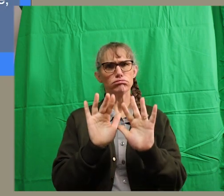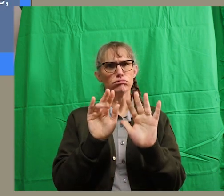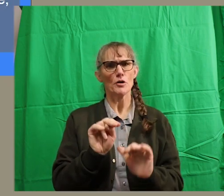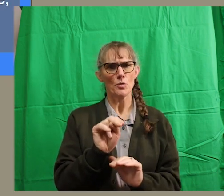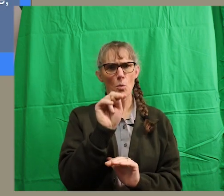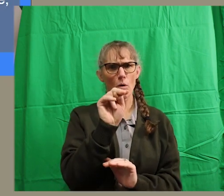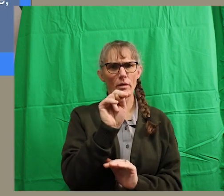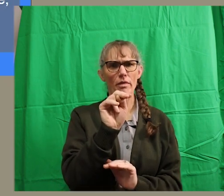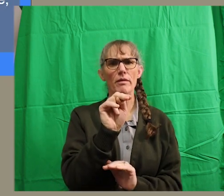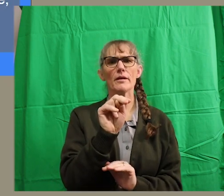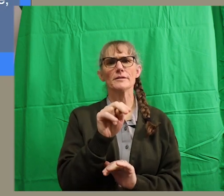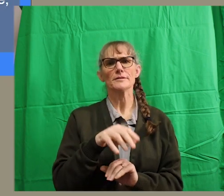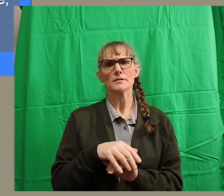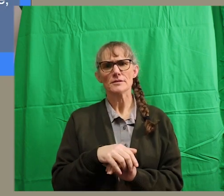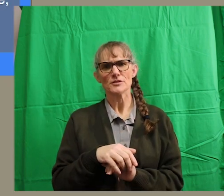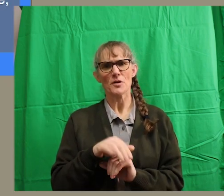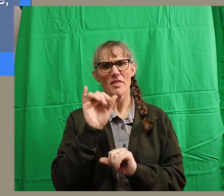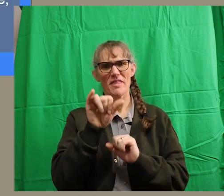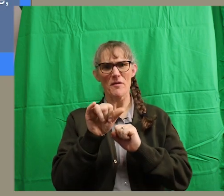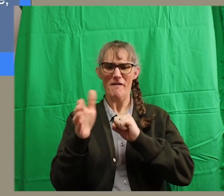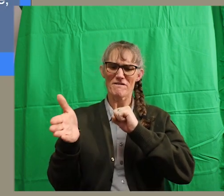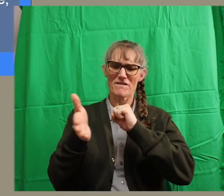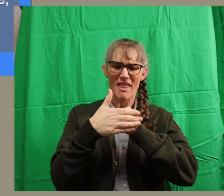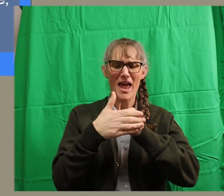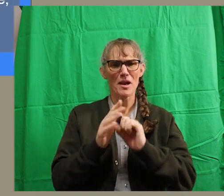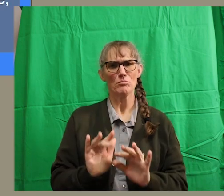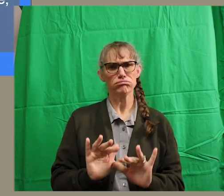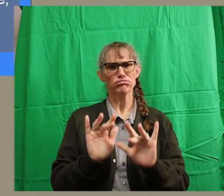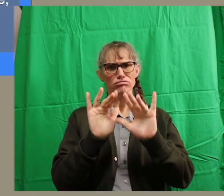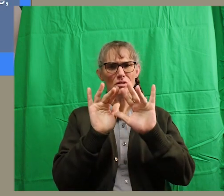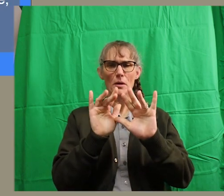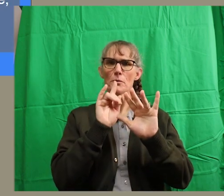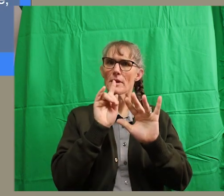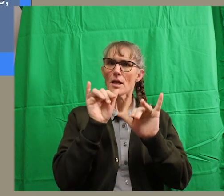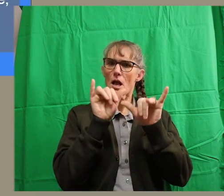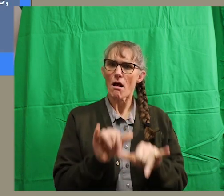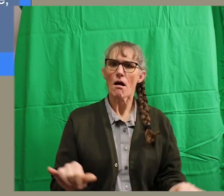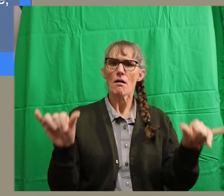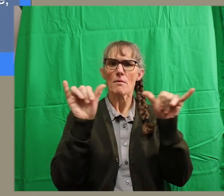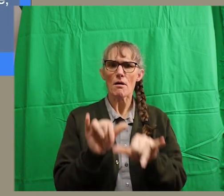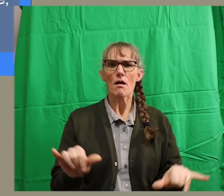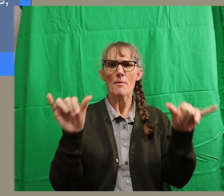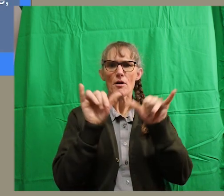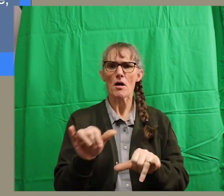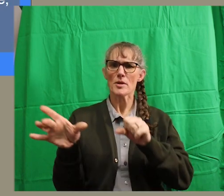So, these guys who were flat and were vertical migrants were actually frequently plagued by epizoa.